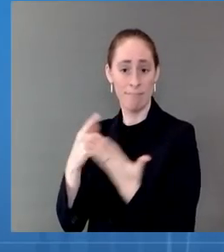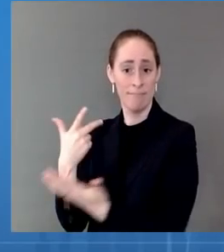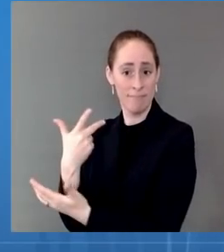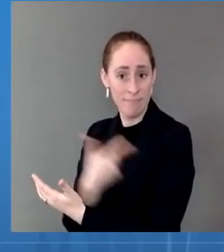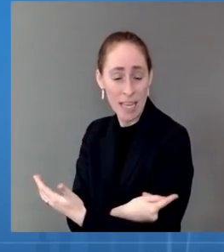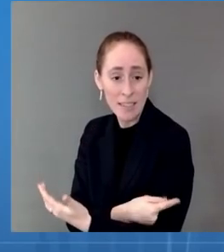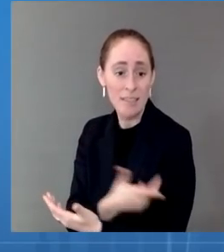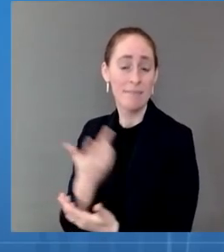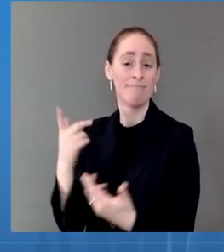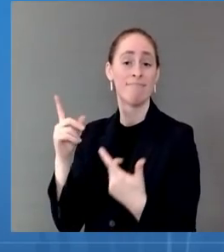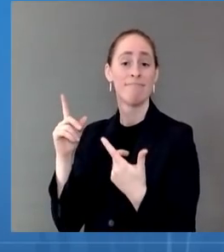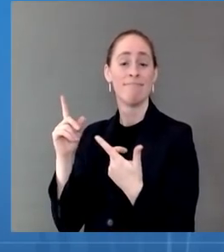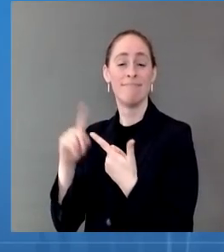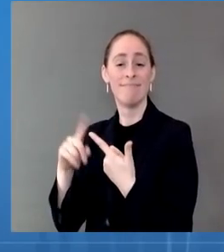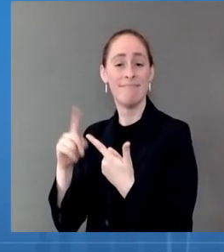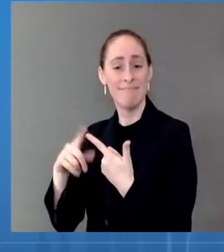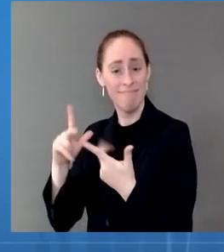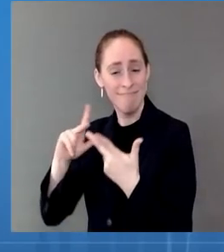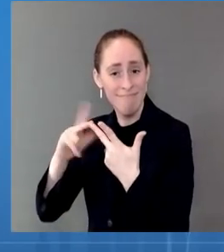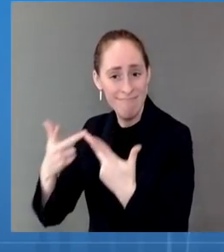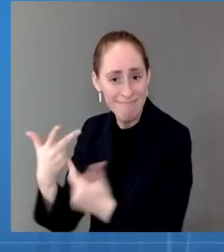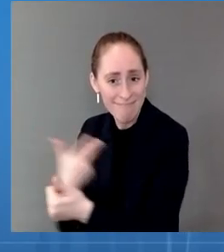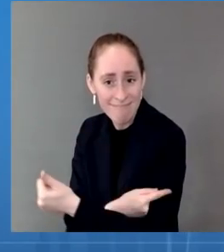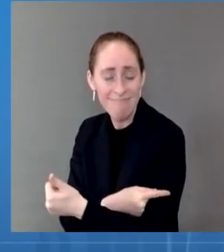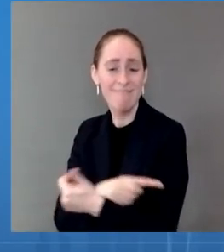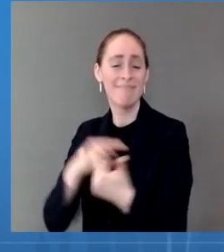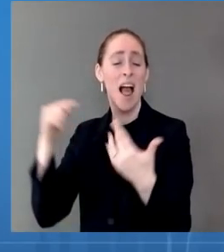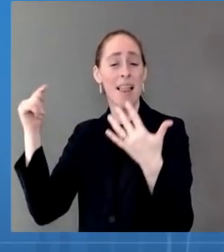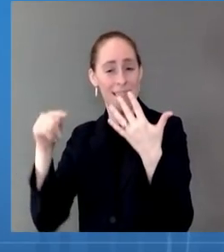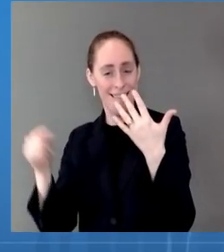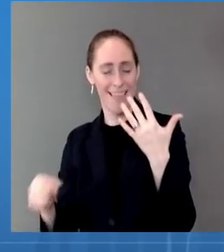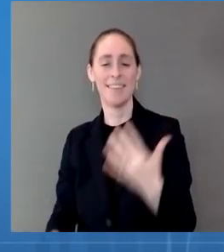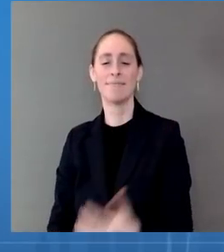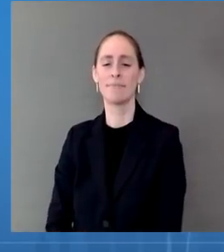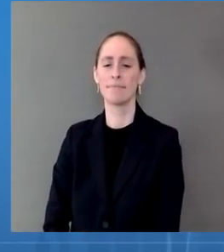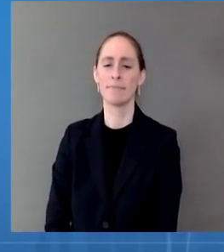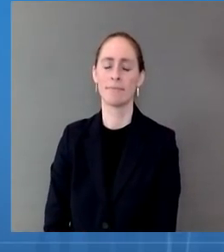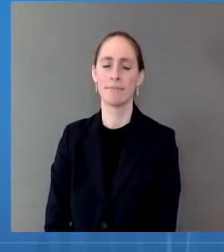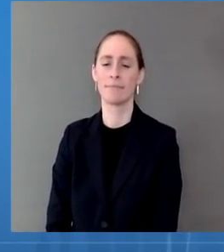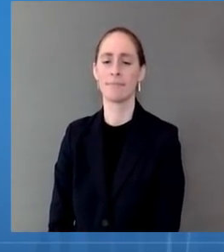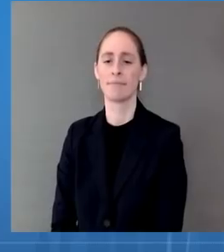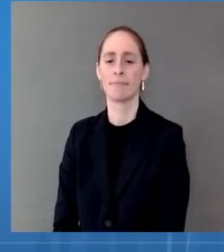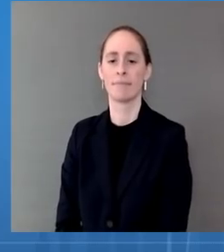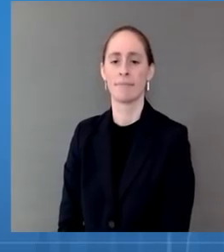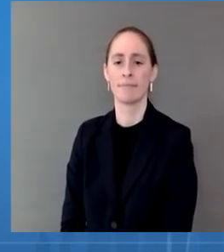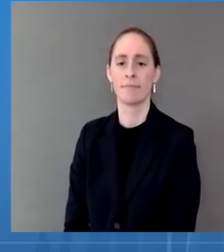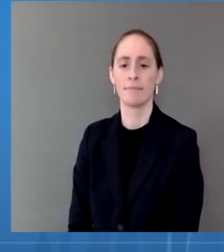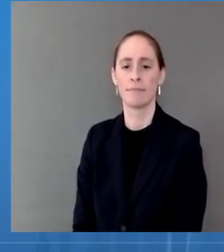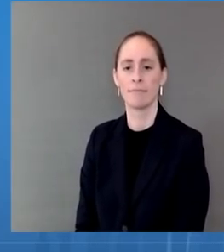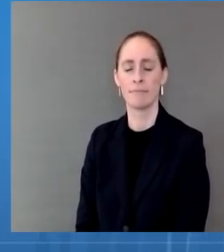that really gives me a lot more faith in our where we are currently. Mr. Zients: Next question, please.